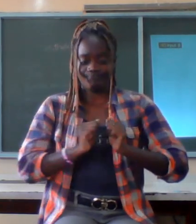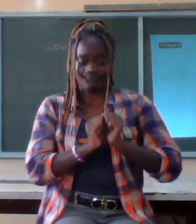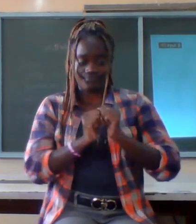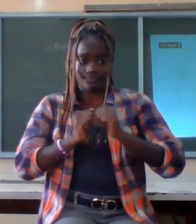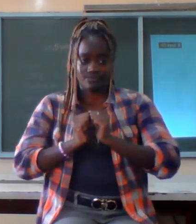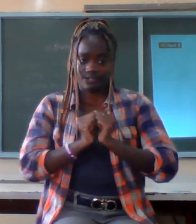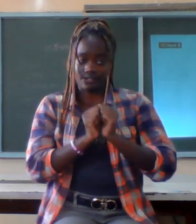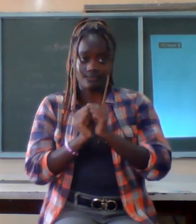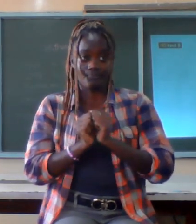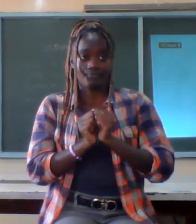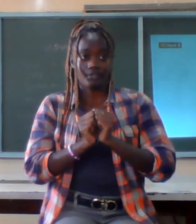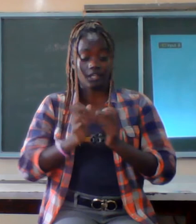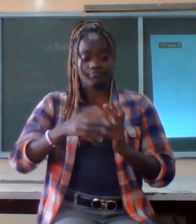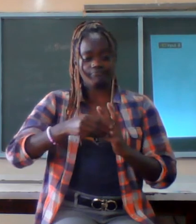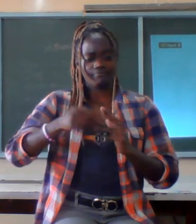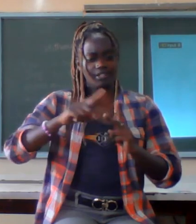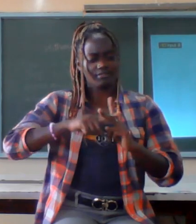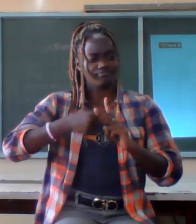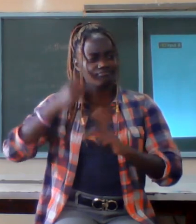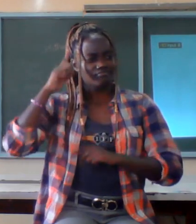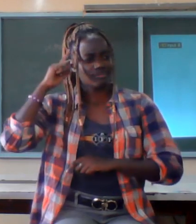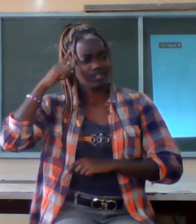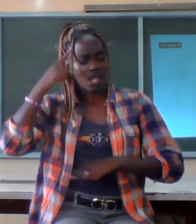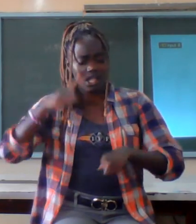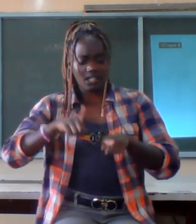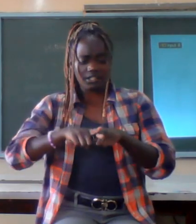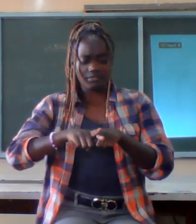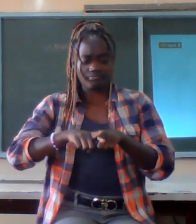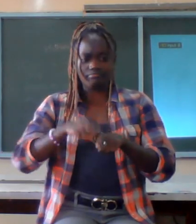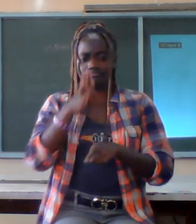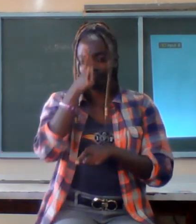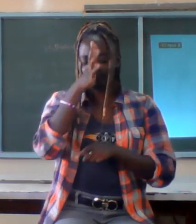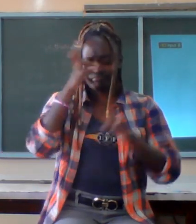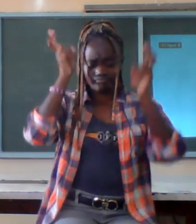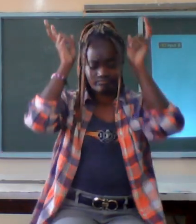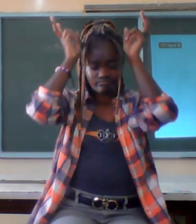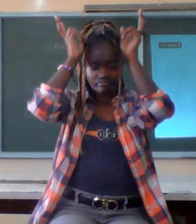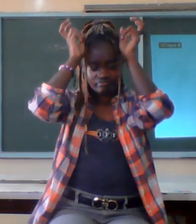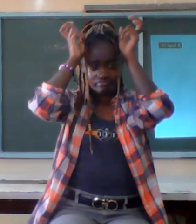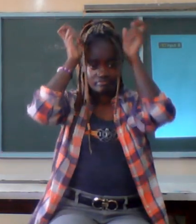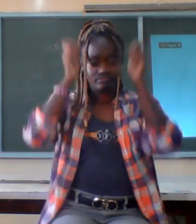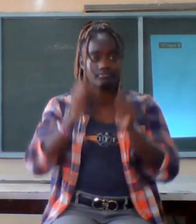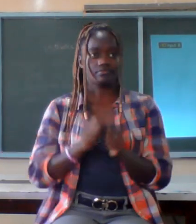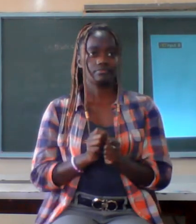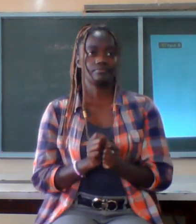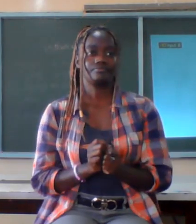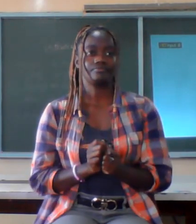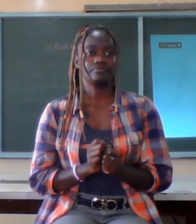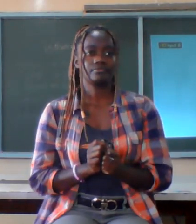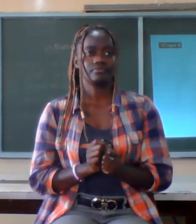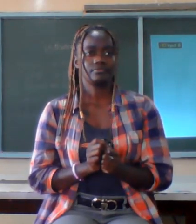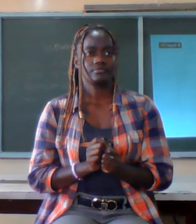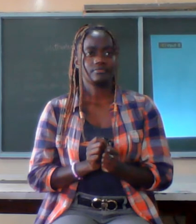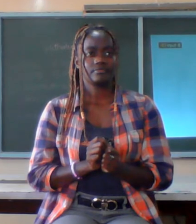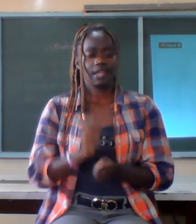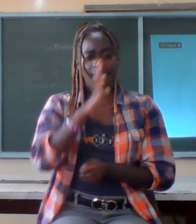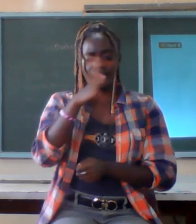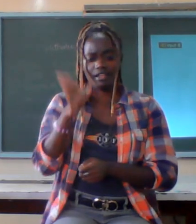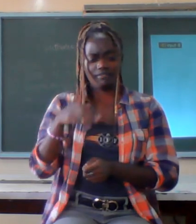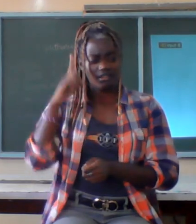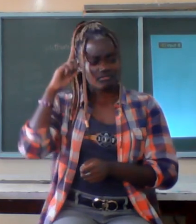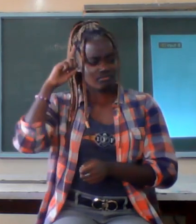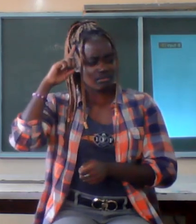starting in the mind and then they fulfill the mind never ever entertain also getting a divorce